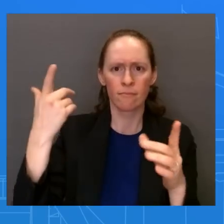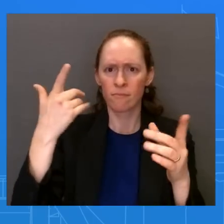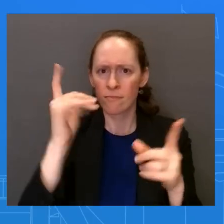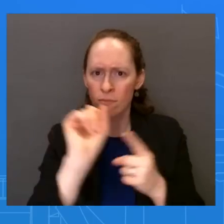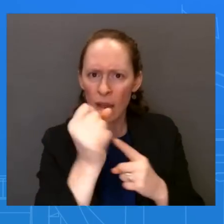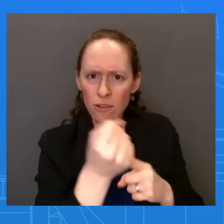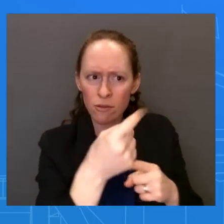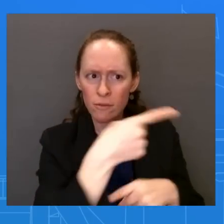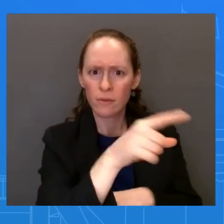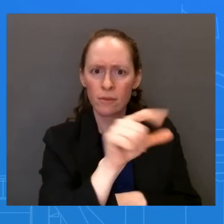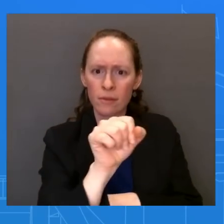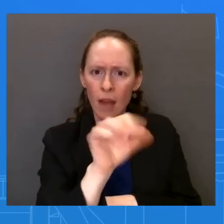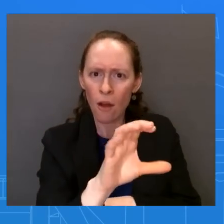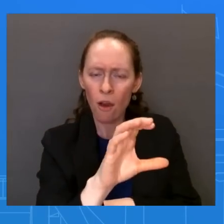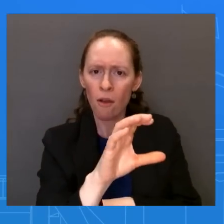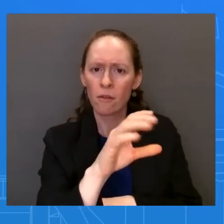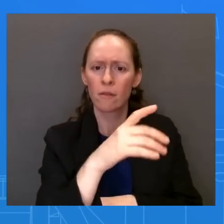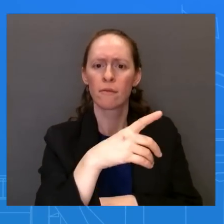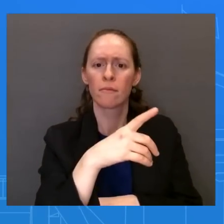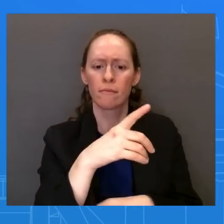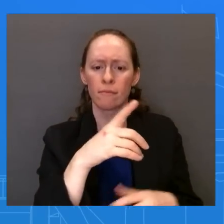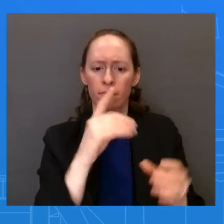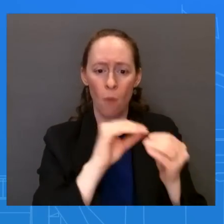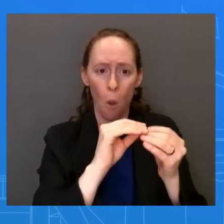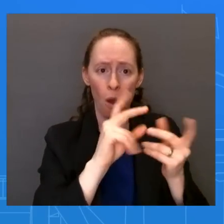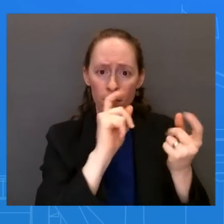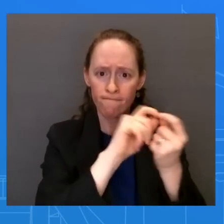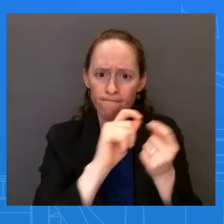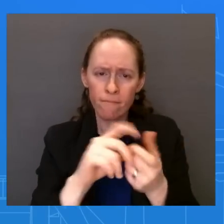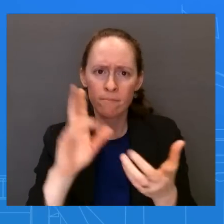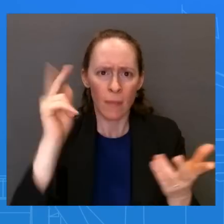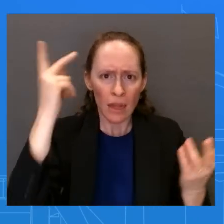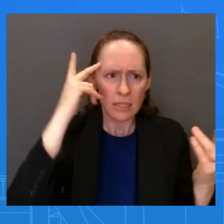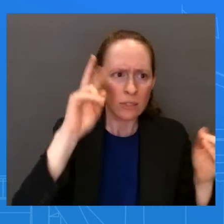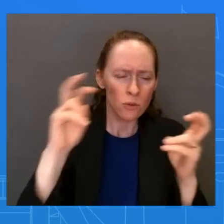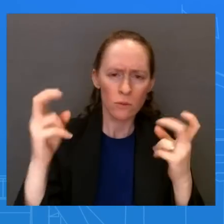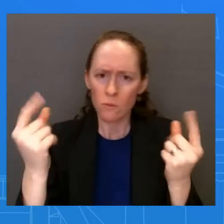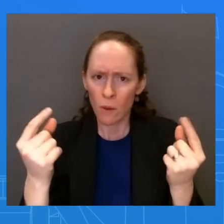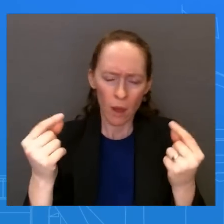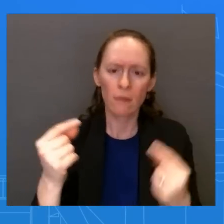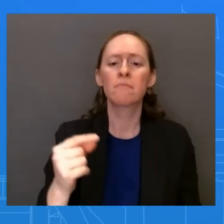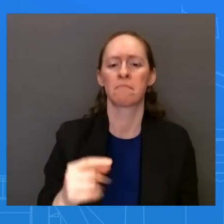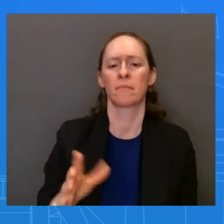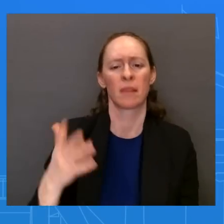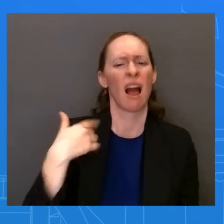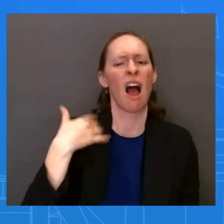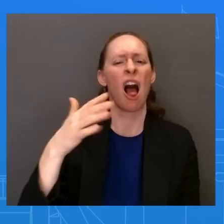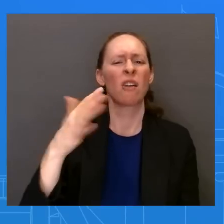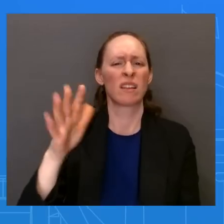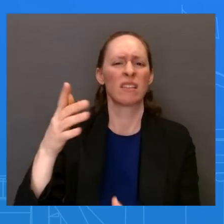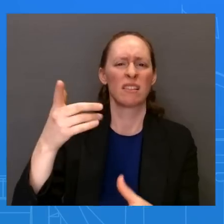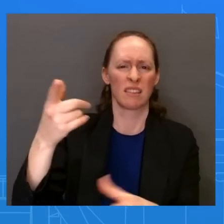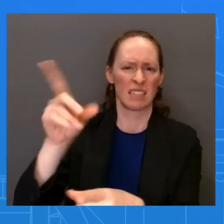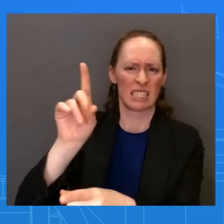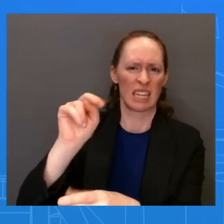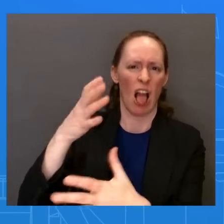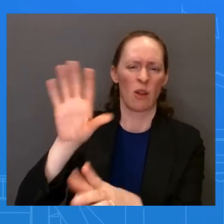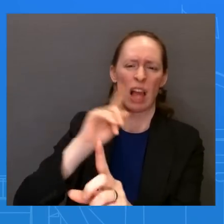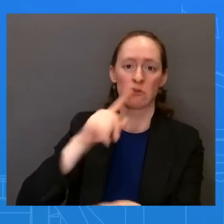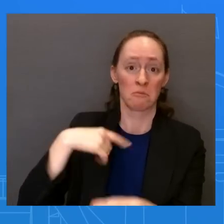just a couple of weeks ago on the process. I'm just not going to dive into the process from here. The Press: Okay. Then let me ask about the document issue again.